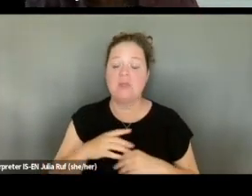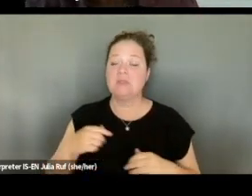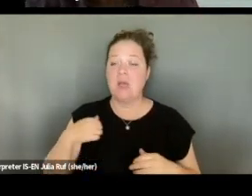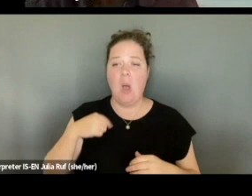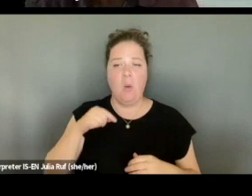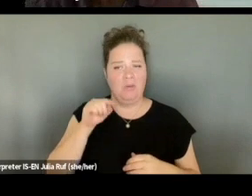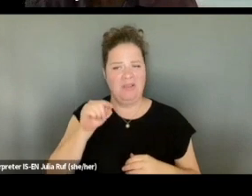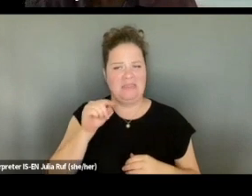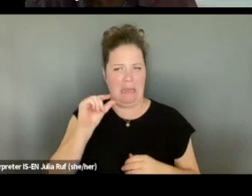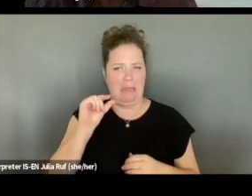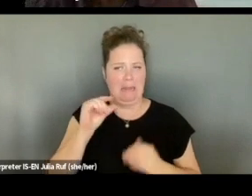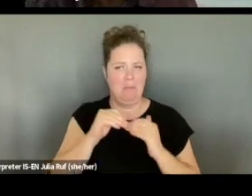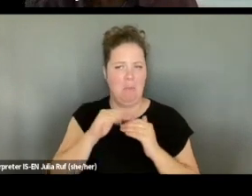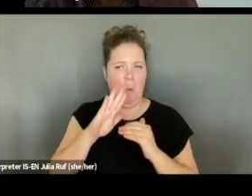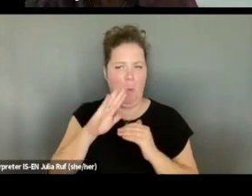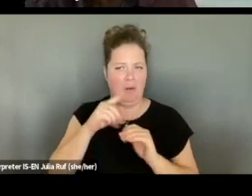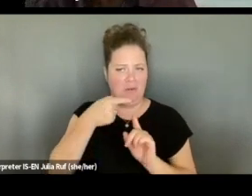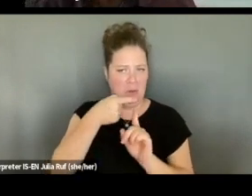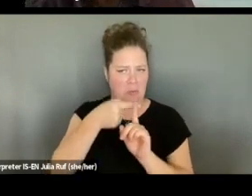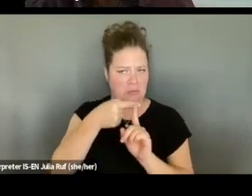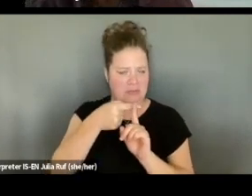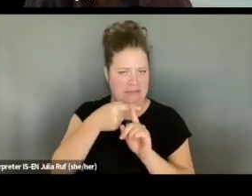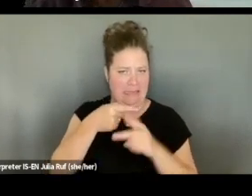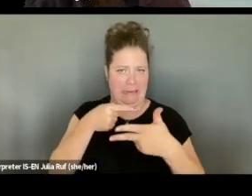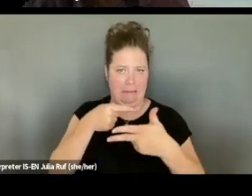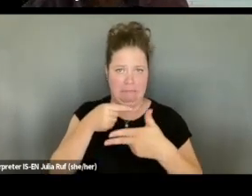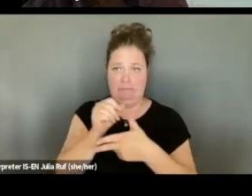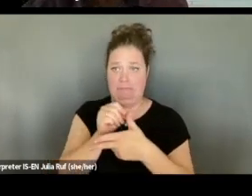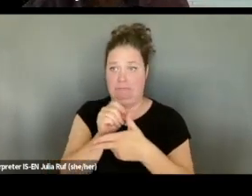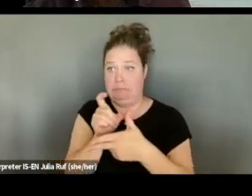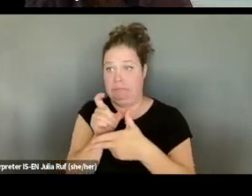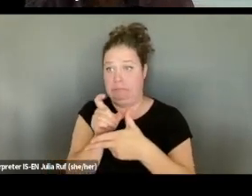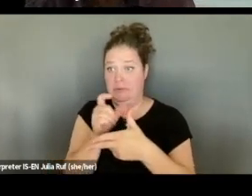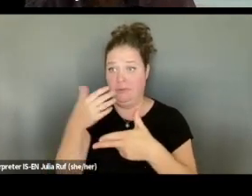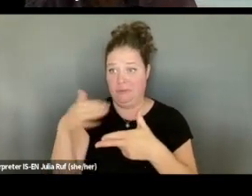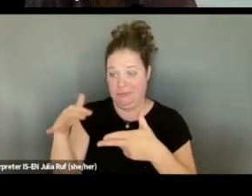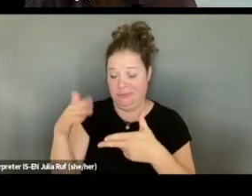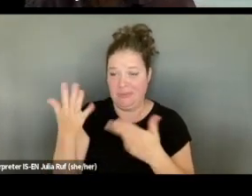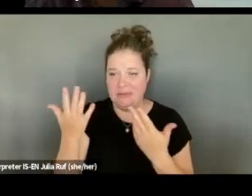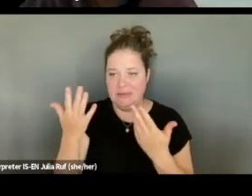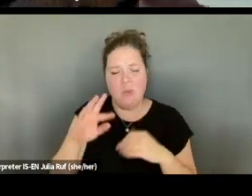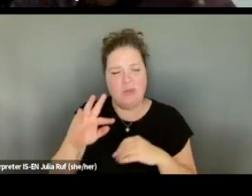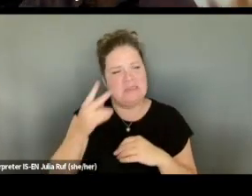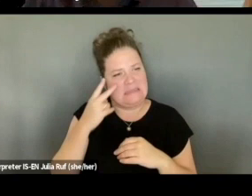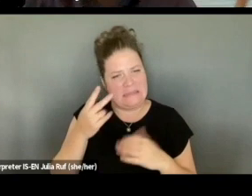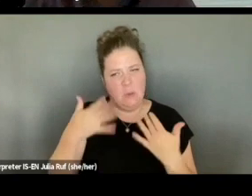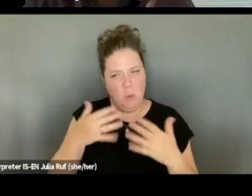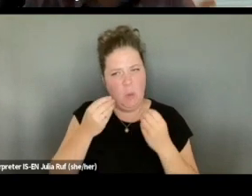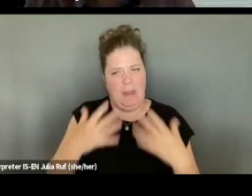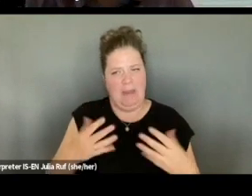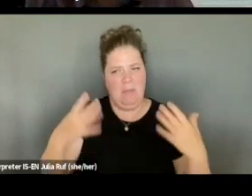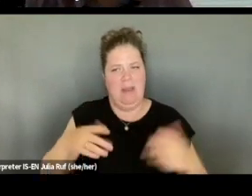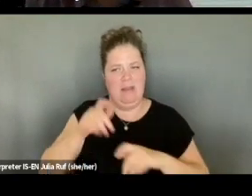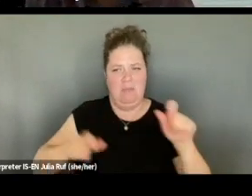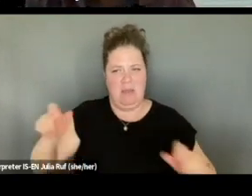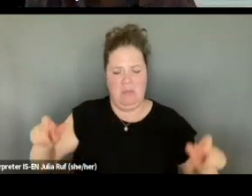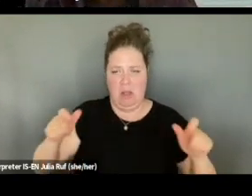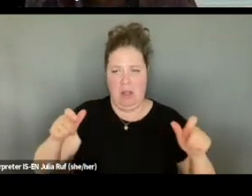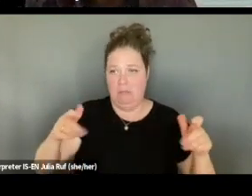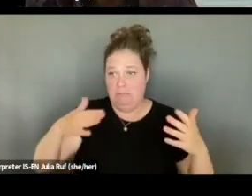than what we've learned through our research before, but that's a reoccurring phenomenon. Of course,